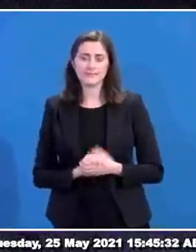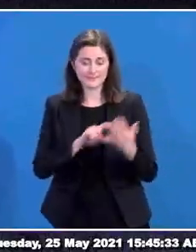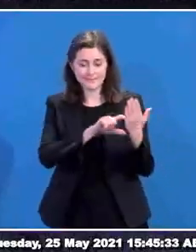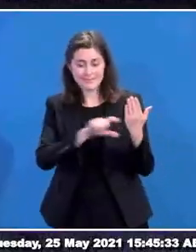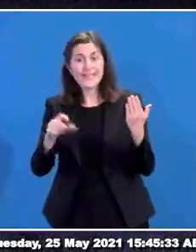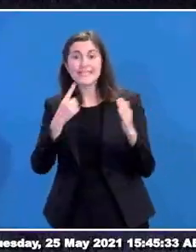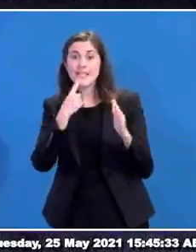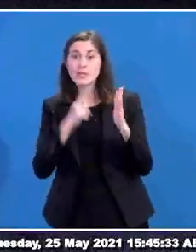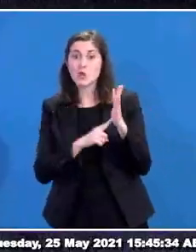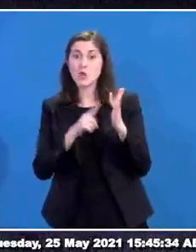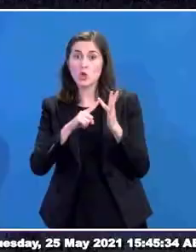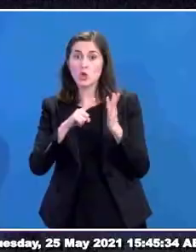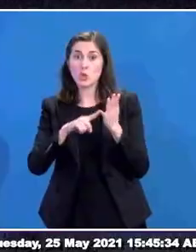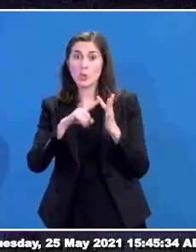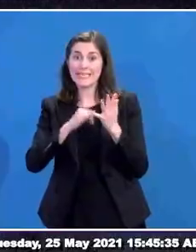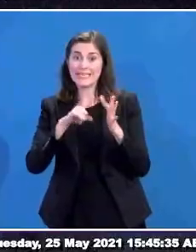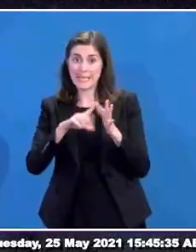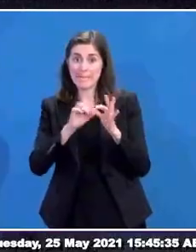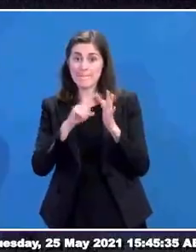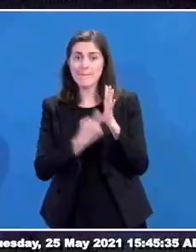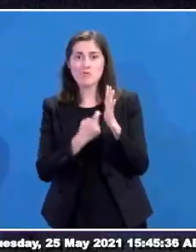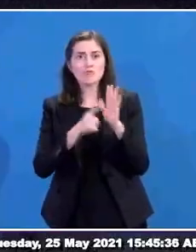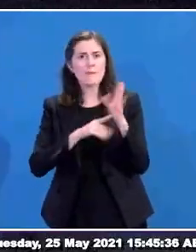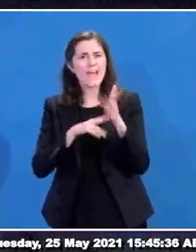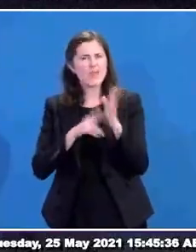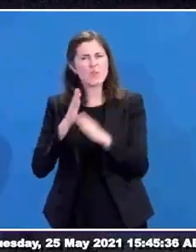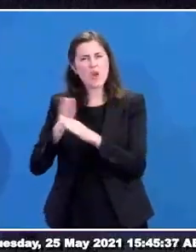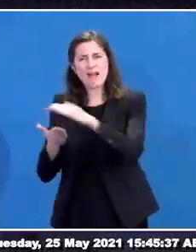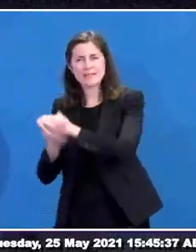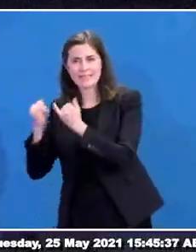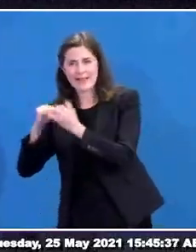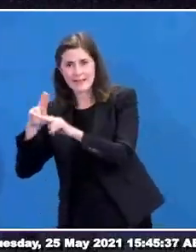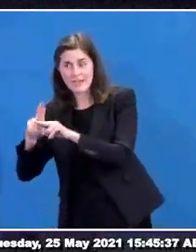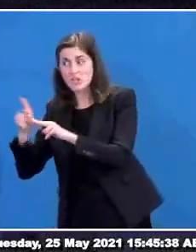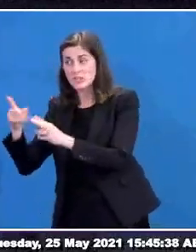Who is from Sunnyfield obviously --- advised that the investigation reporting